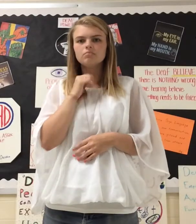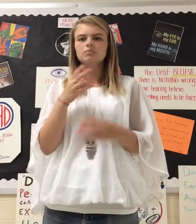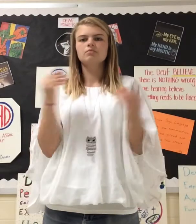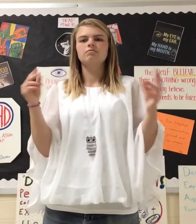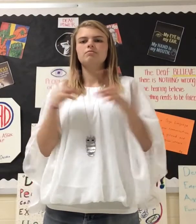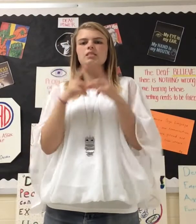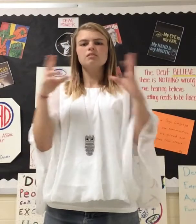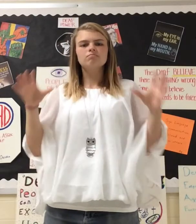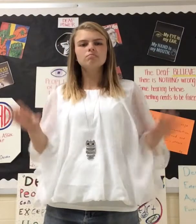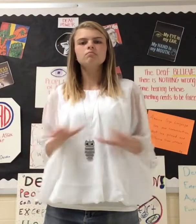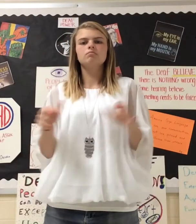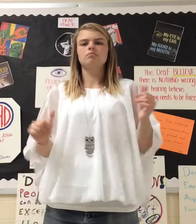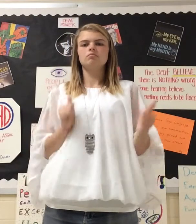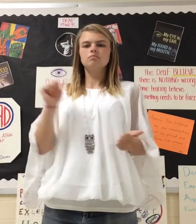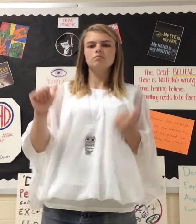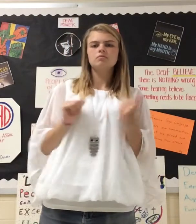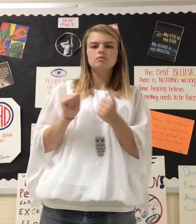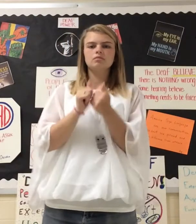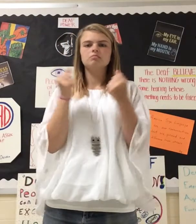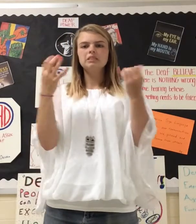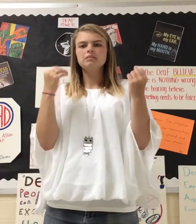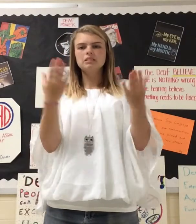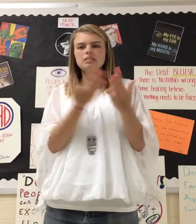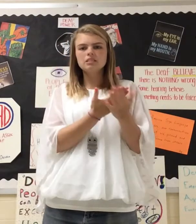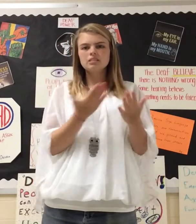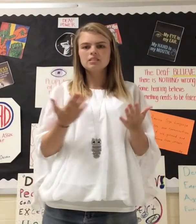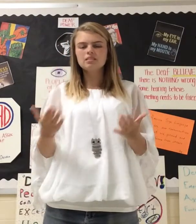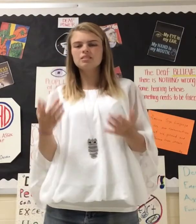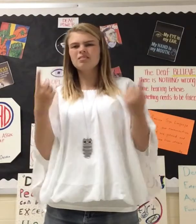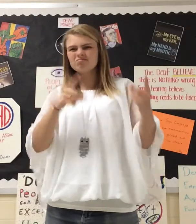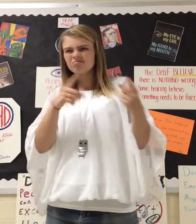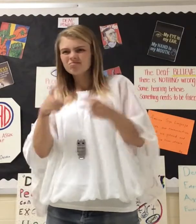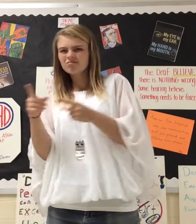She is very involved, does so many things and is involved in many events.